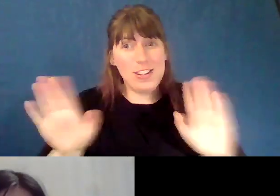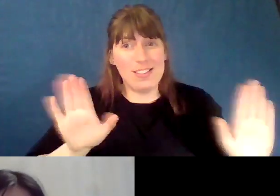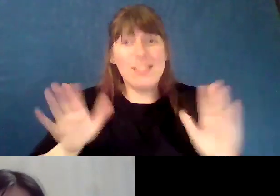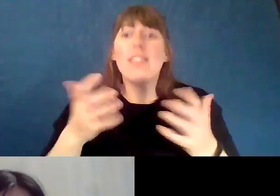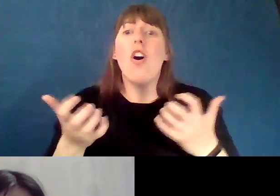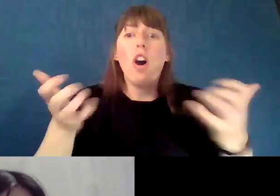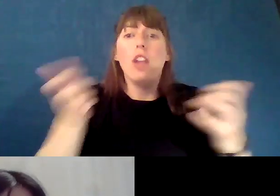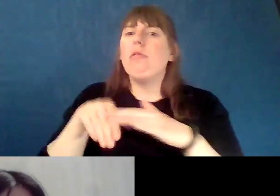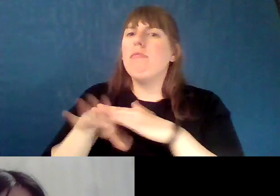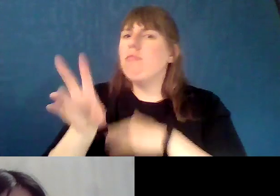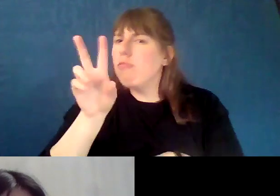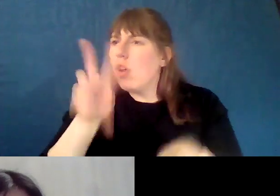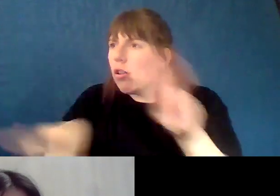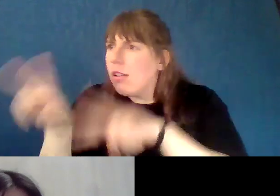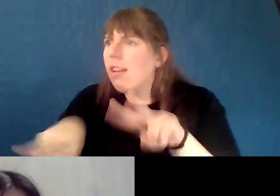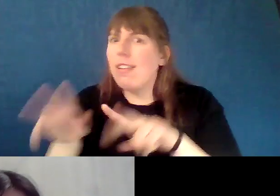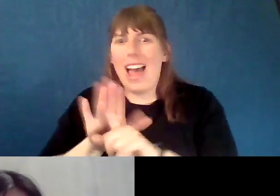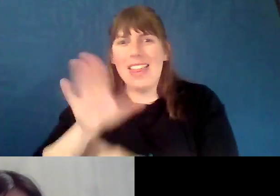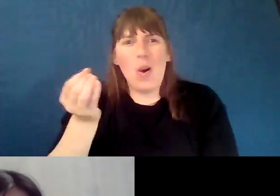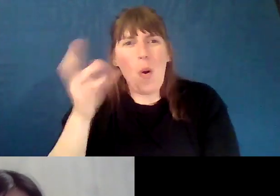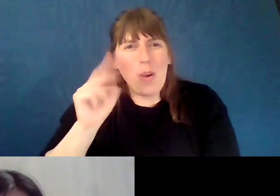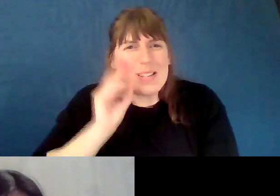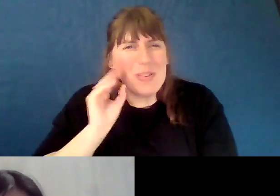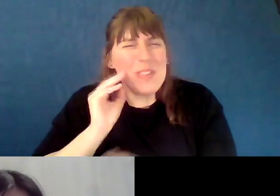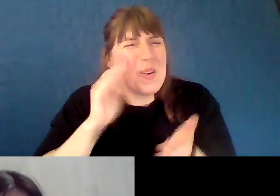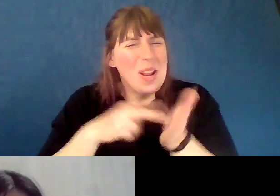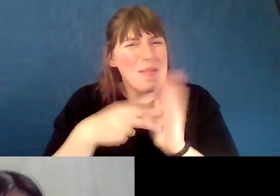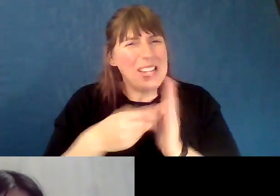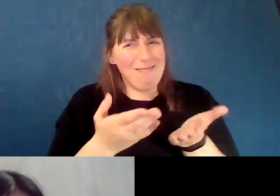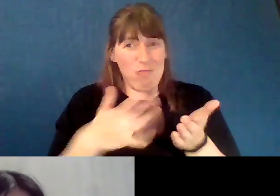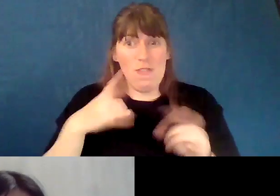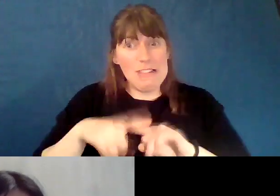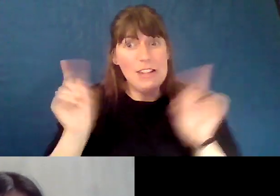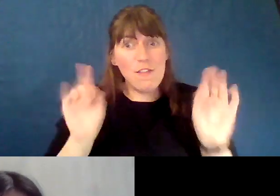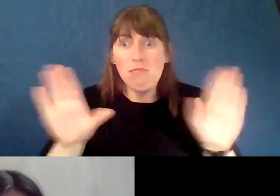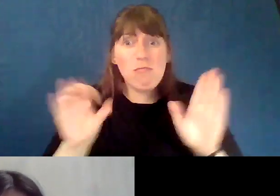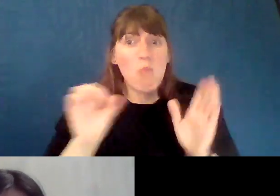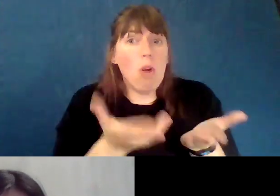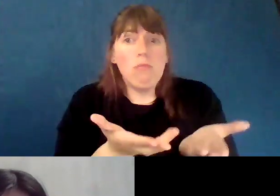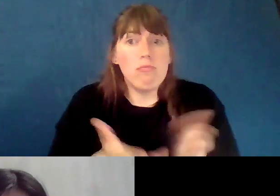to make their own experience? Do you see that as being different?